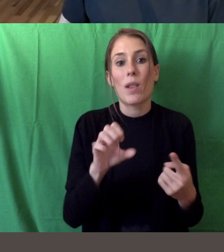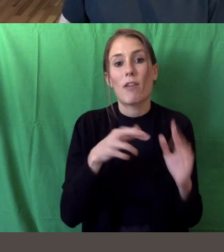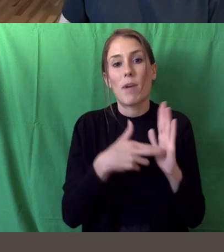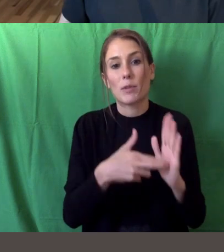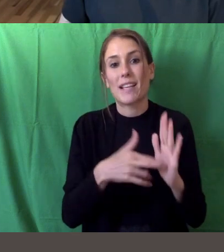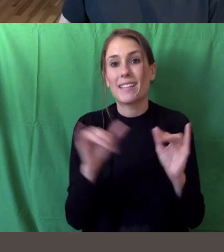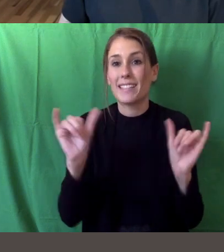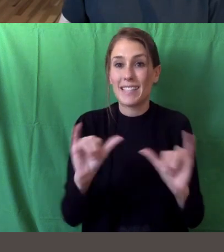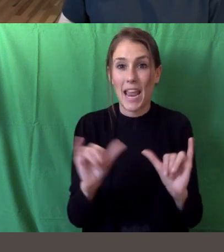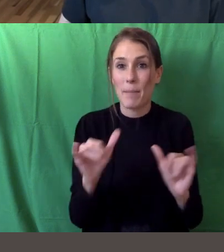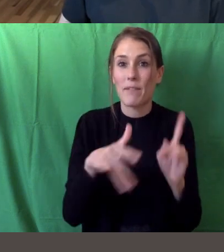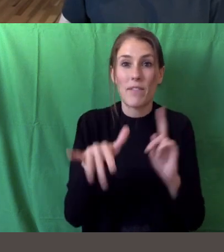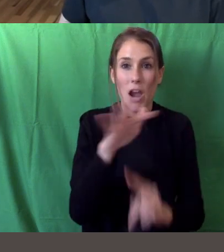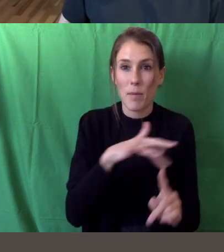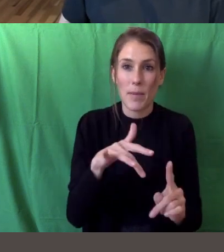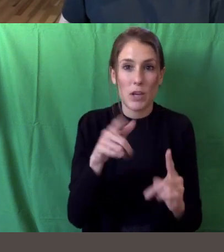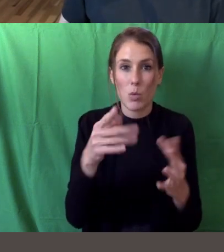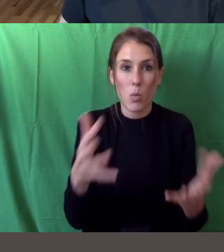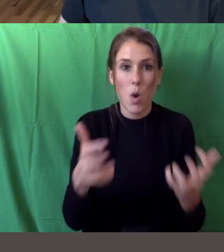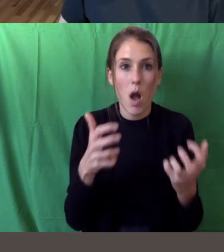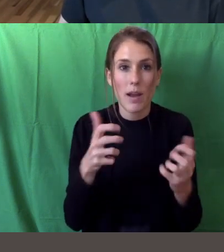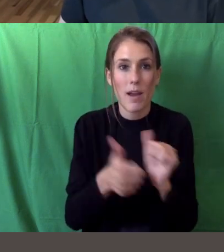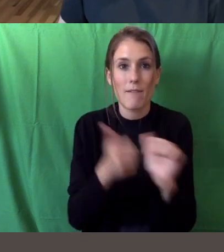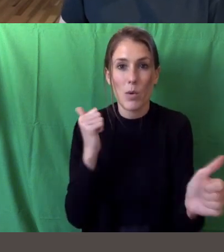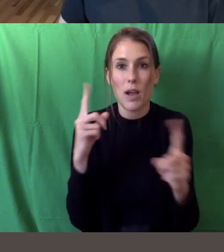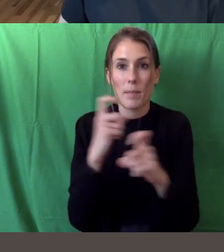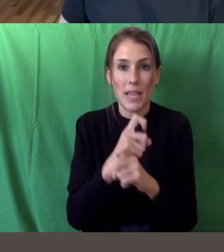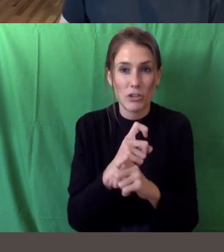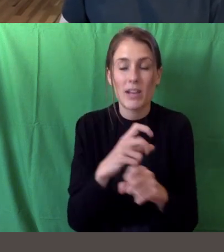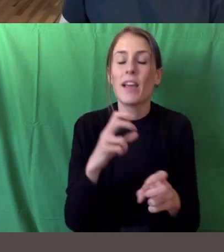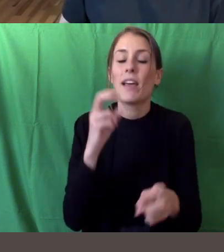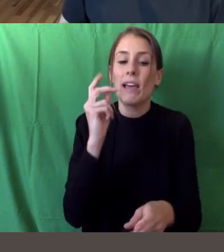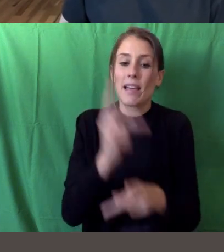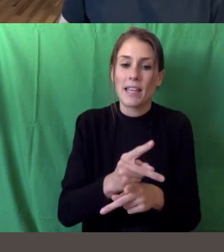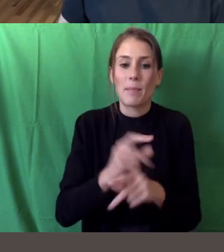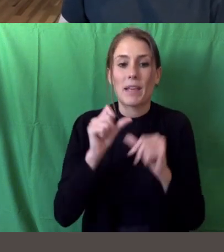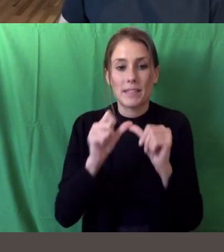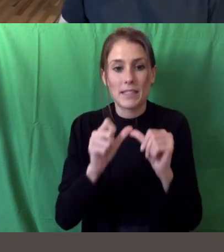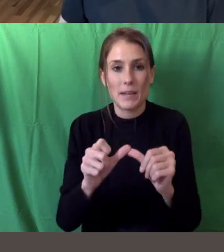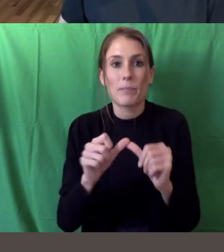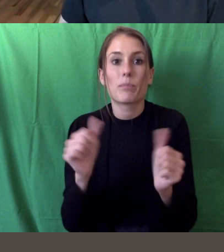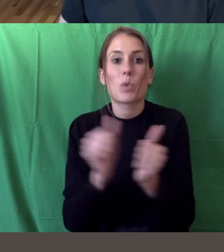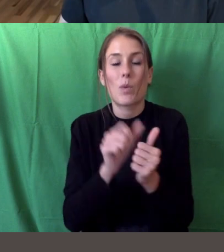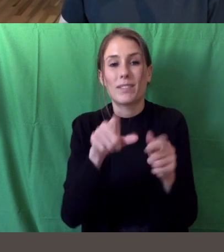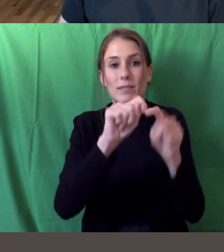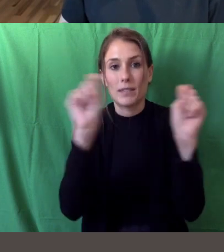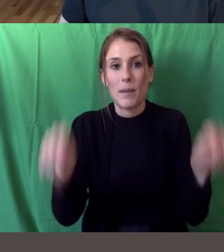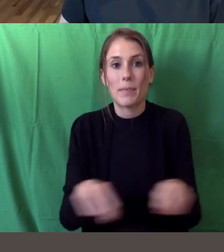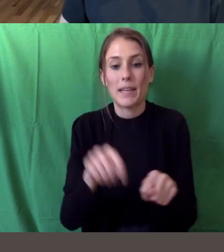state, avoiding deployment issues by keeping everything consistent. With the template ecosystem, you don't necessarily